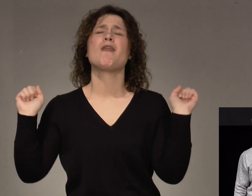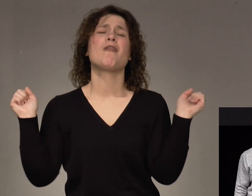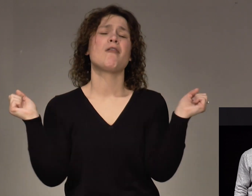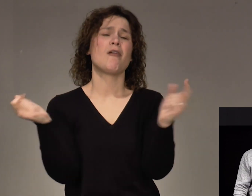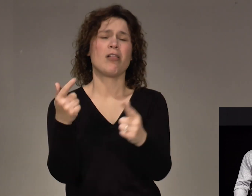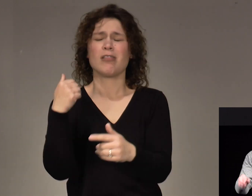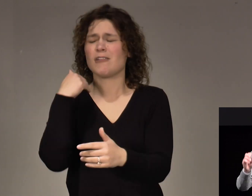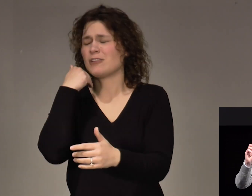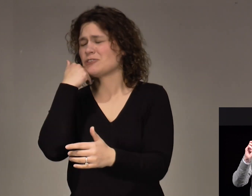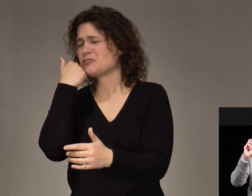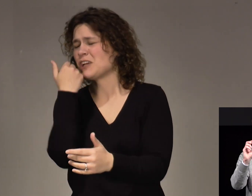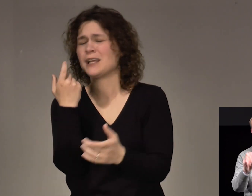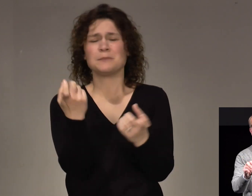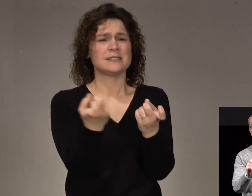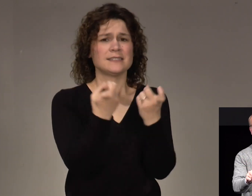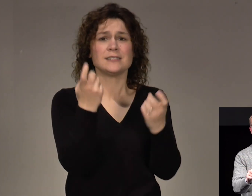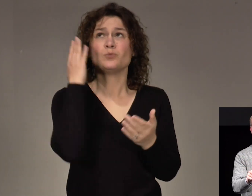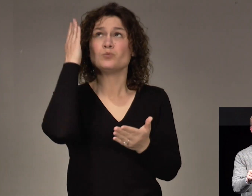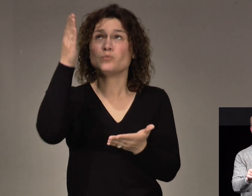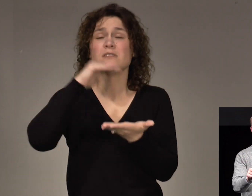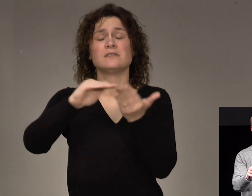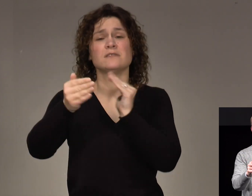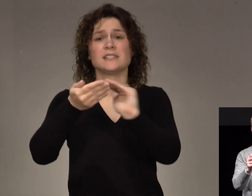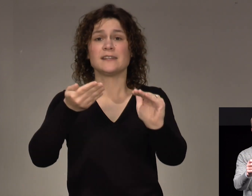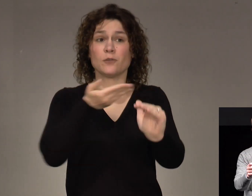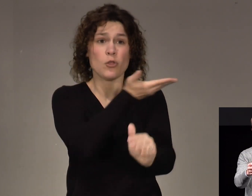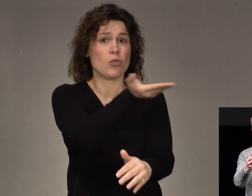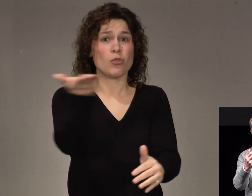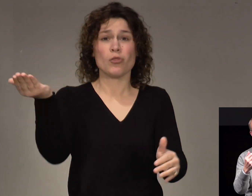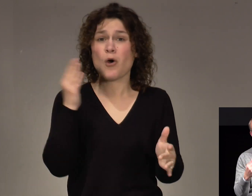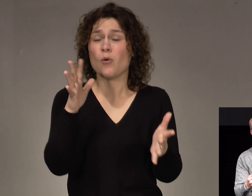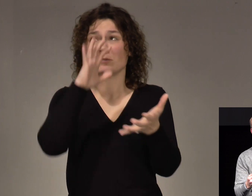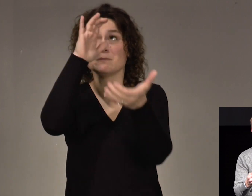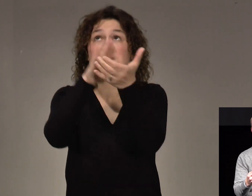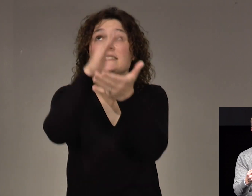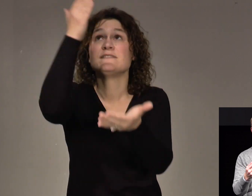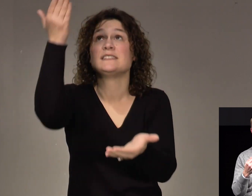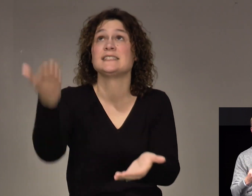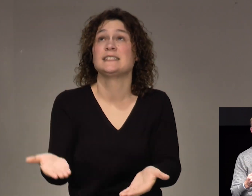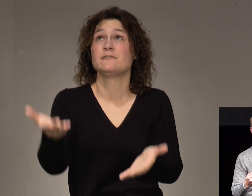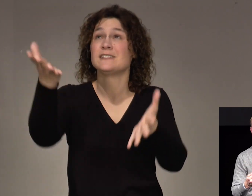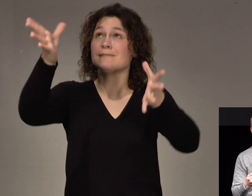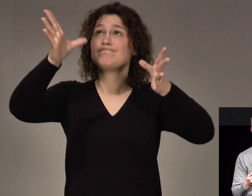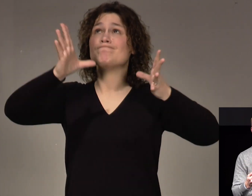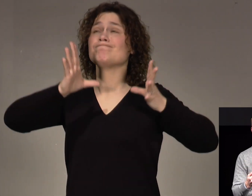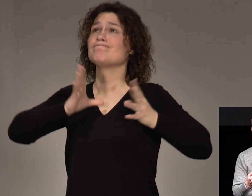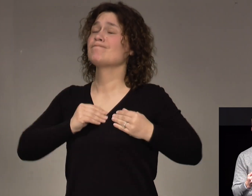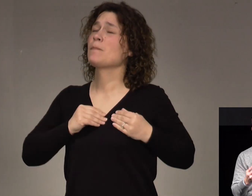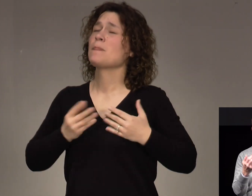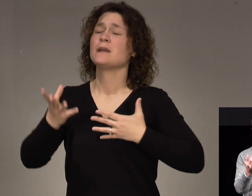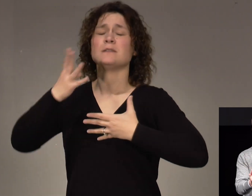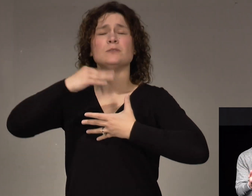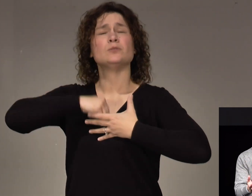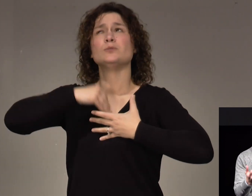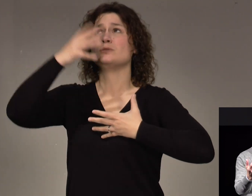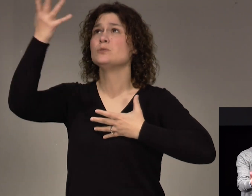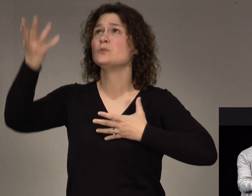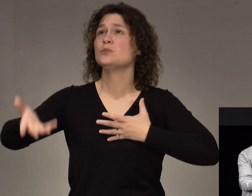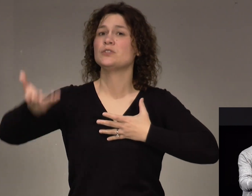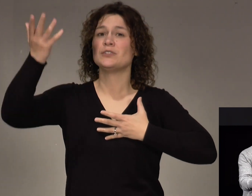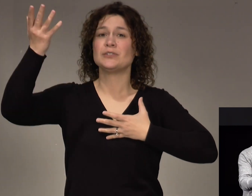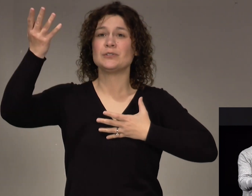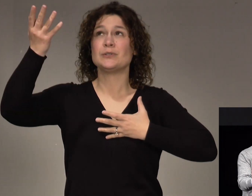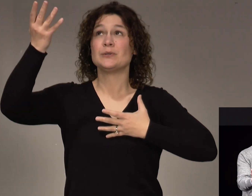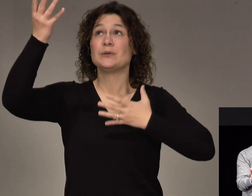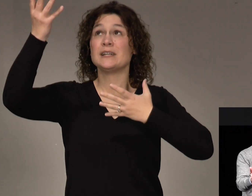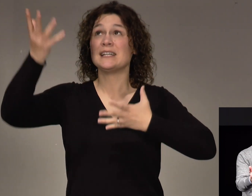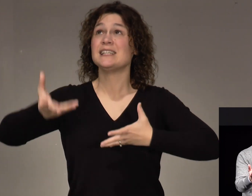Those who believe in Him, those who receive Him, to them He's granted to